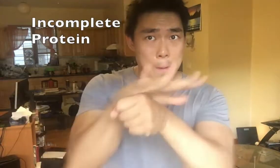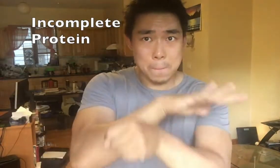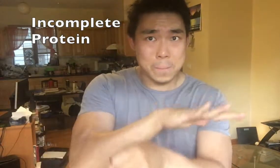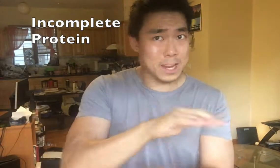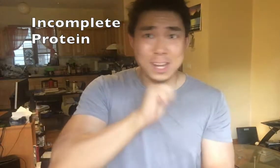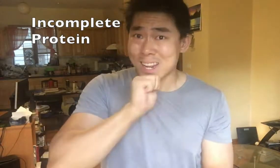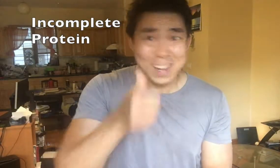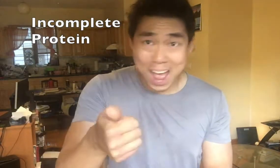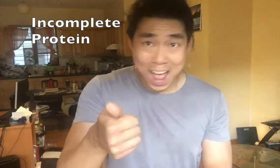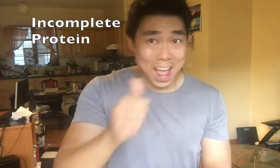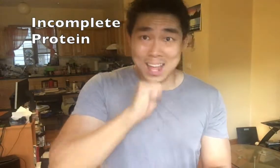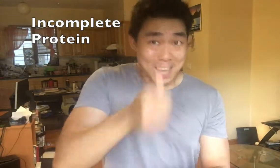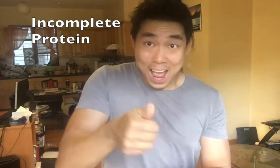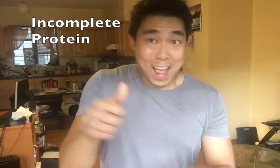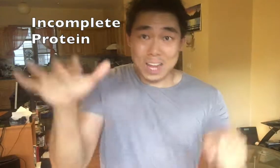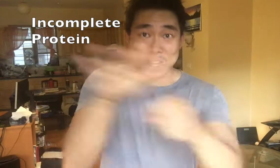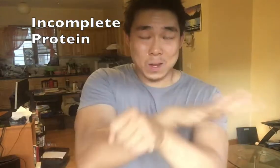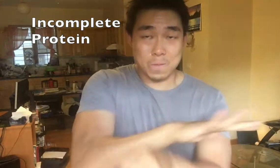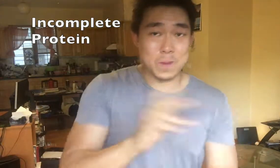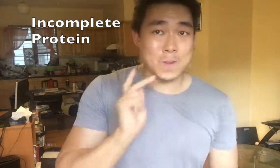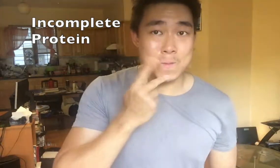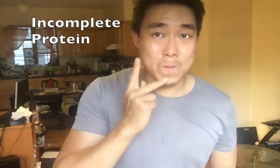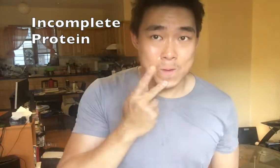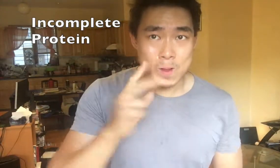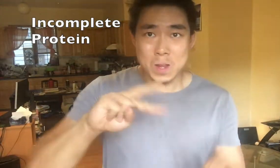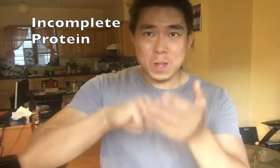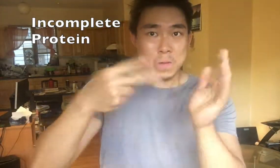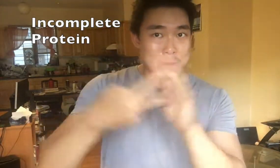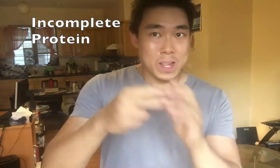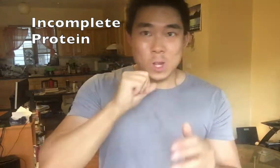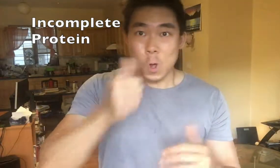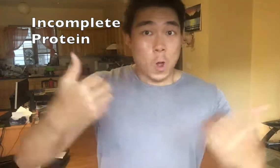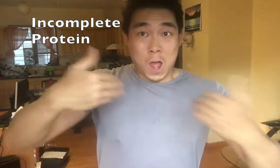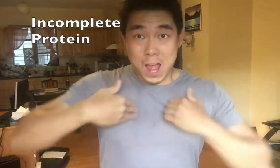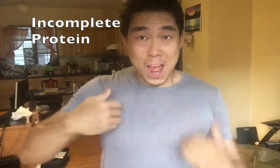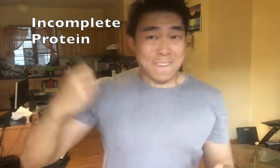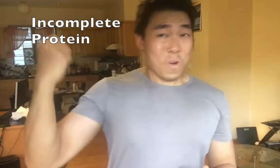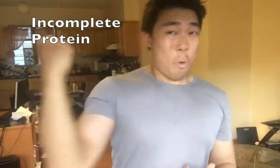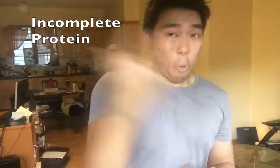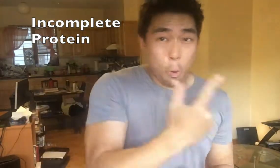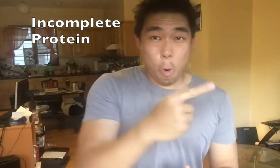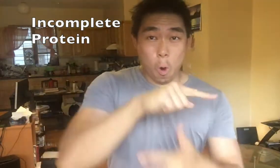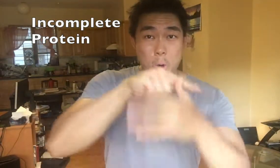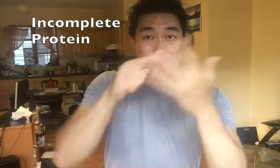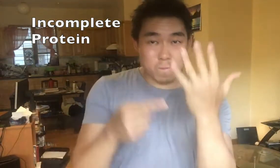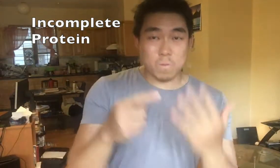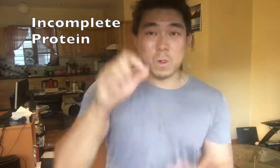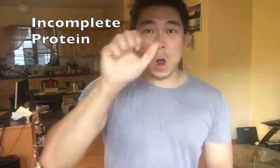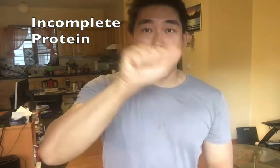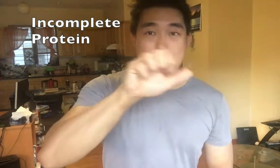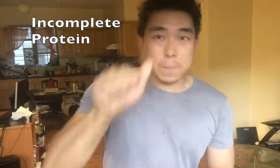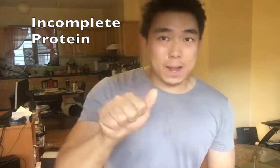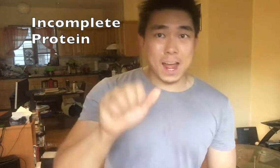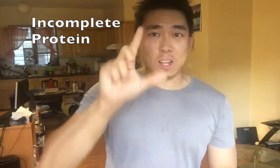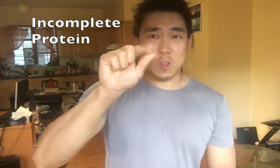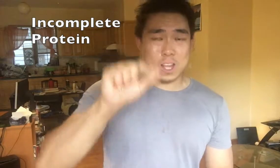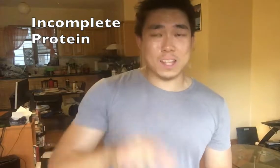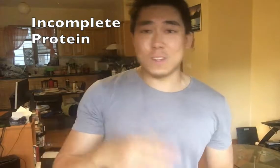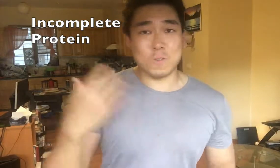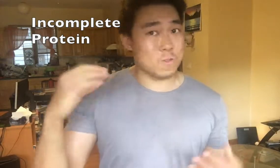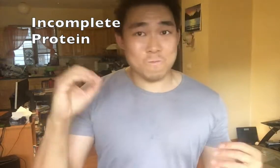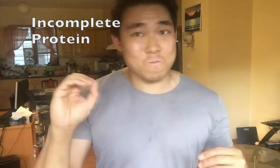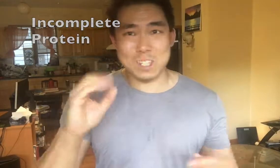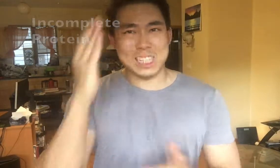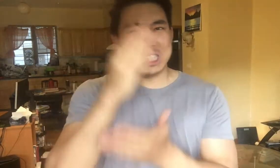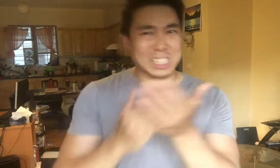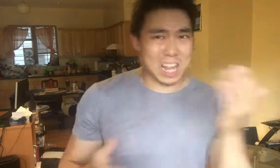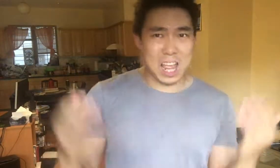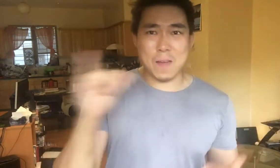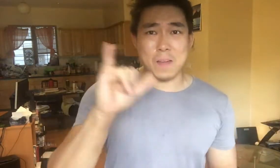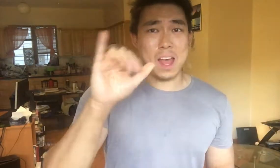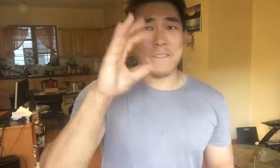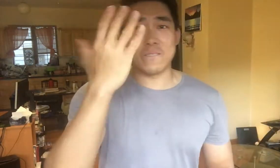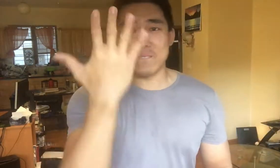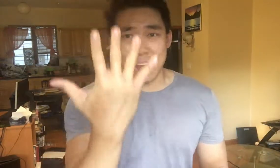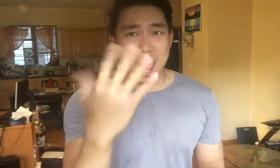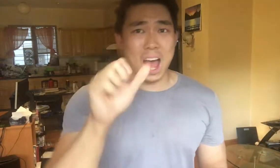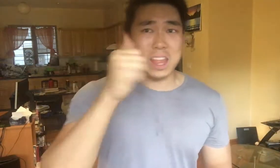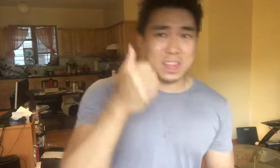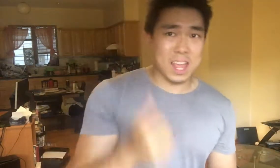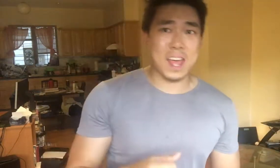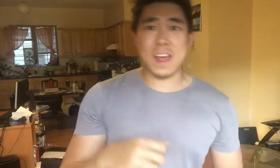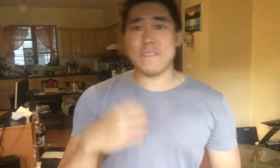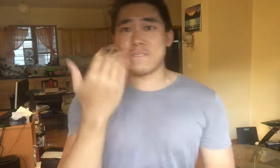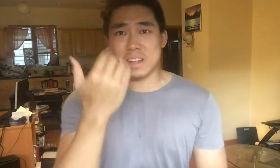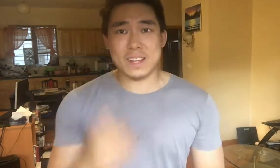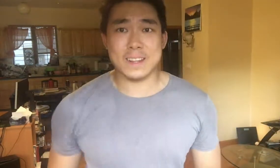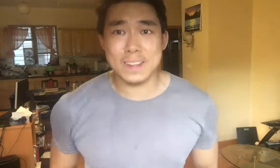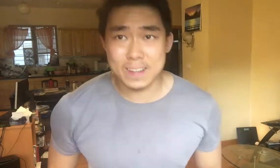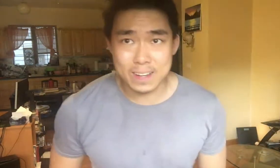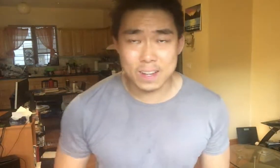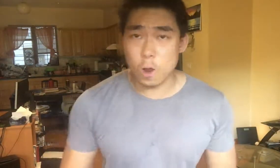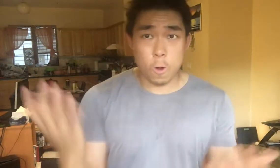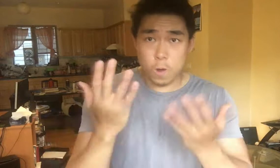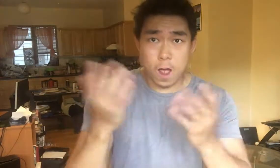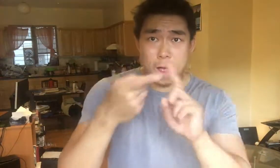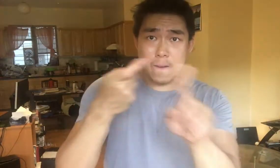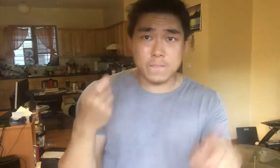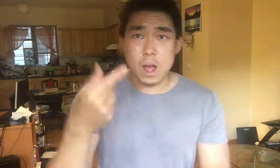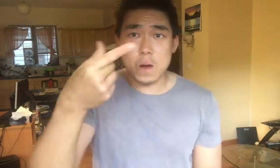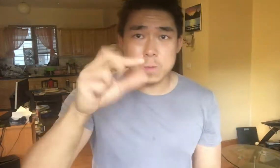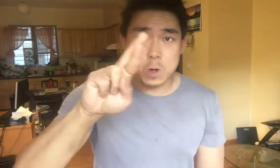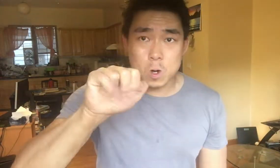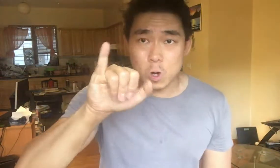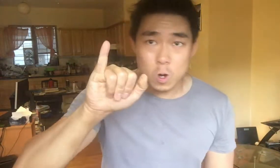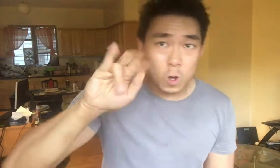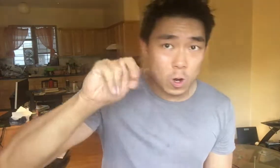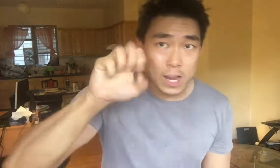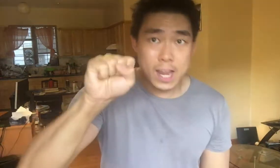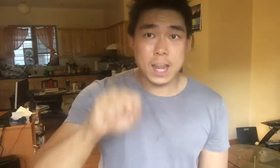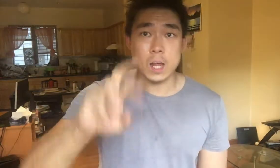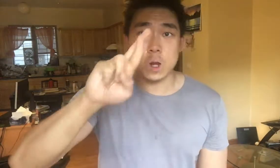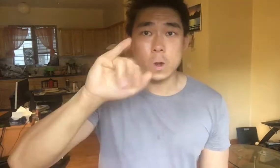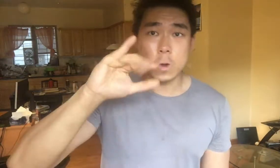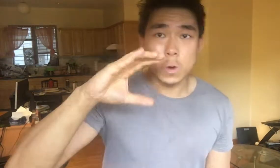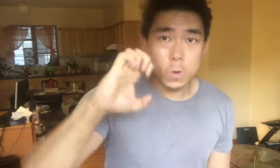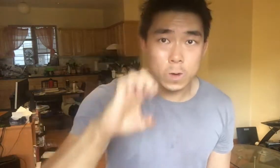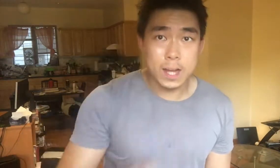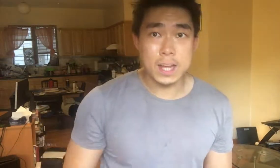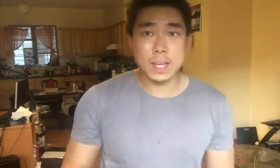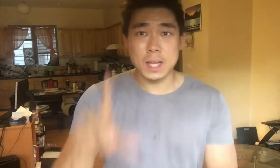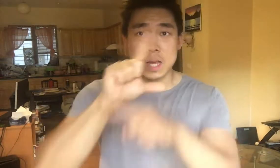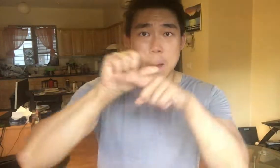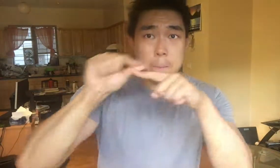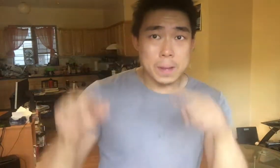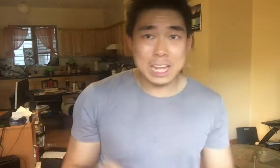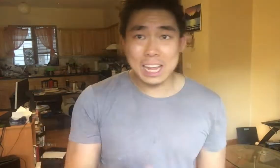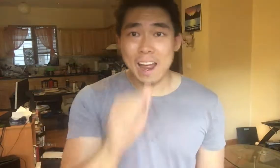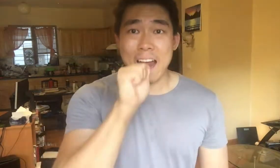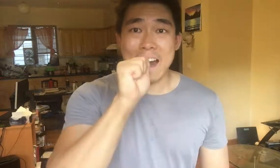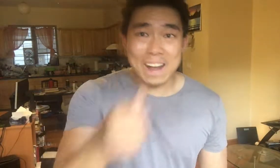Incomplete proteins lack some amino acids, meaning foods like nuts, vegetables, rice, etc don't have all 20 amino acids.